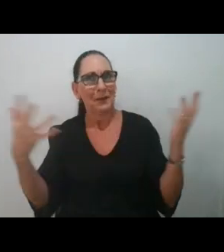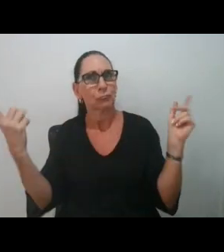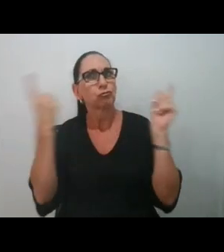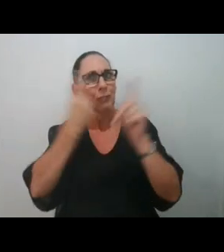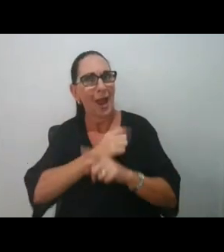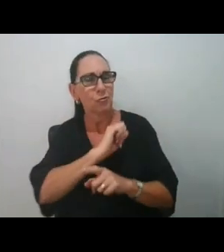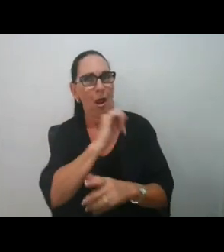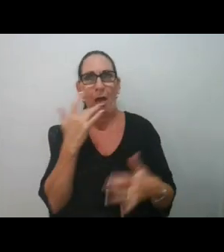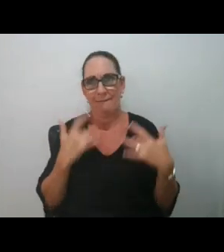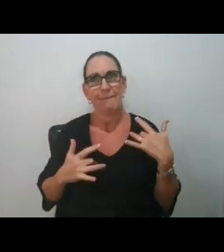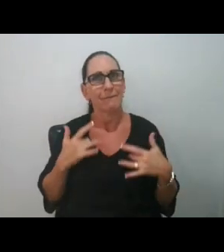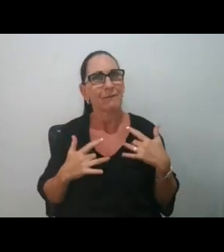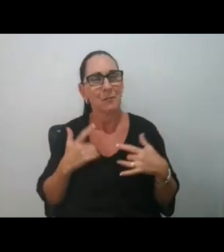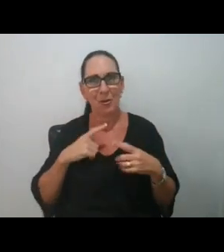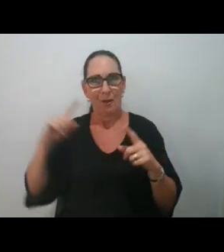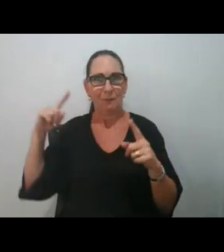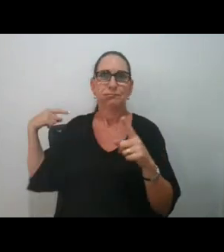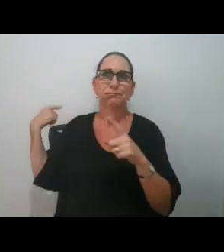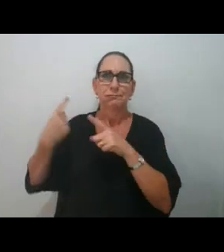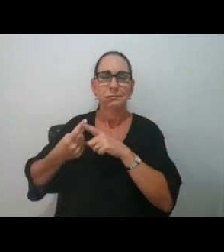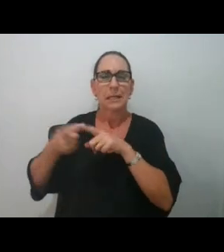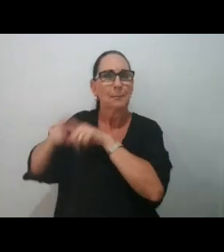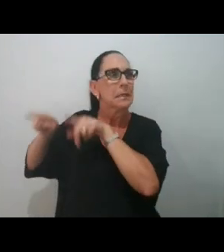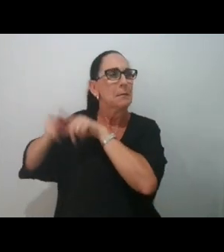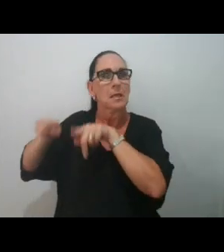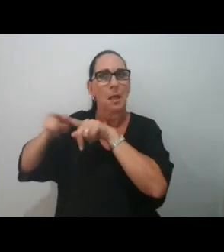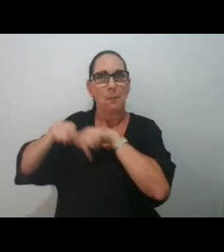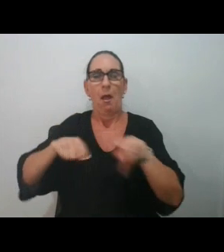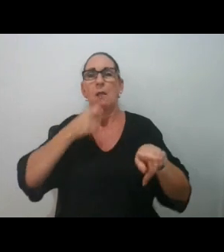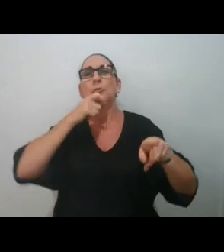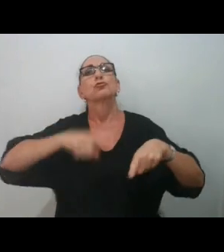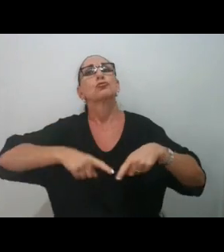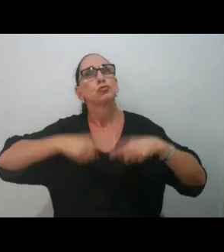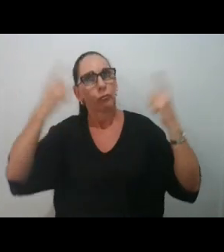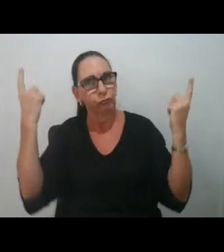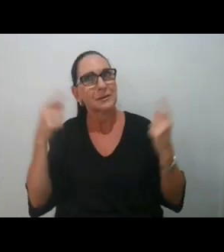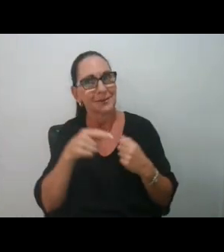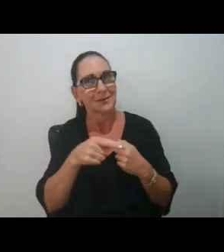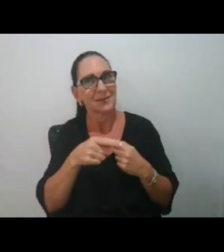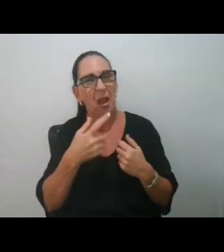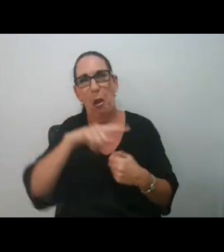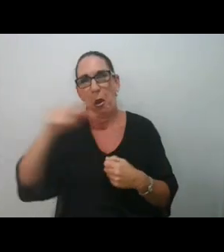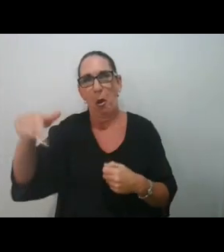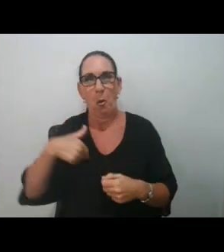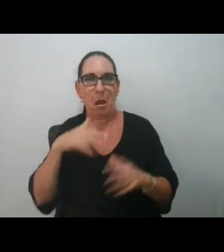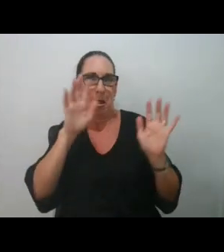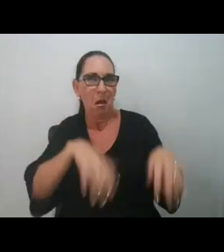long period of time so although perhaps to you and I that might seem um fairly achievable uh